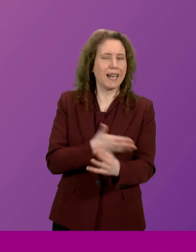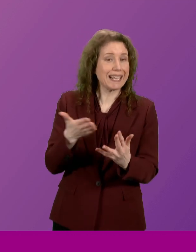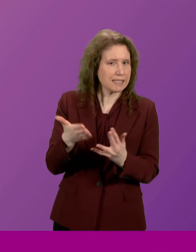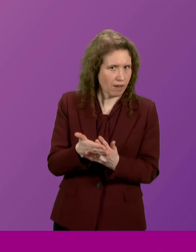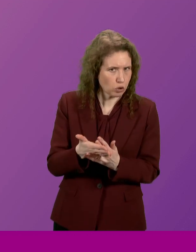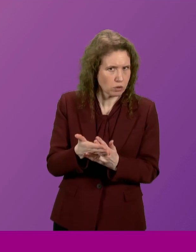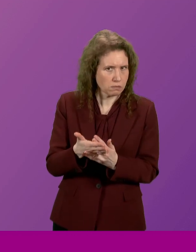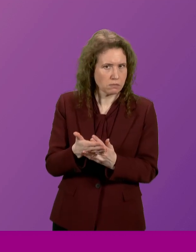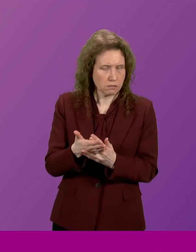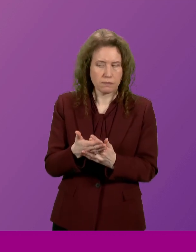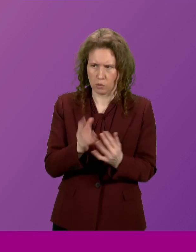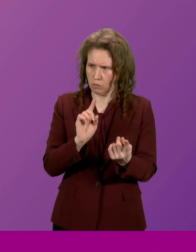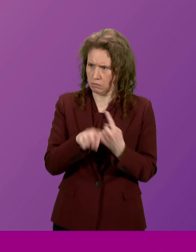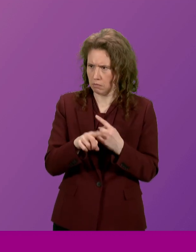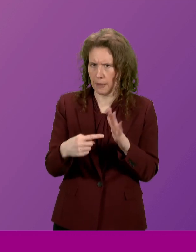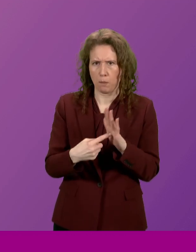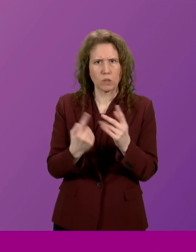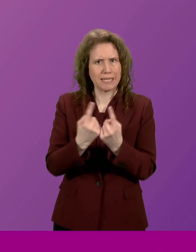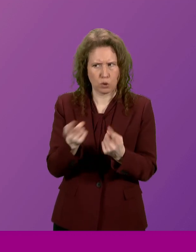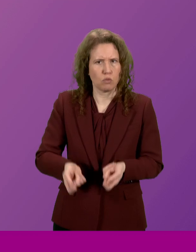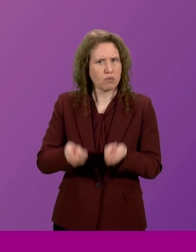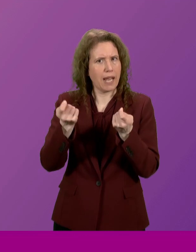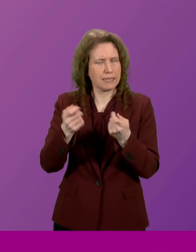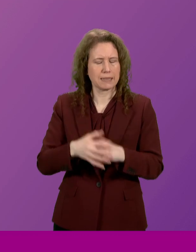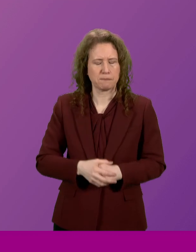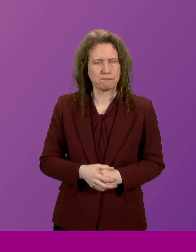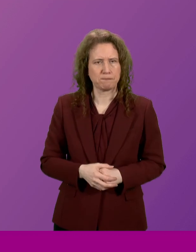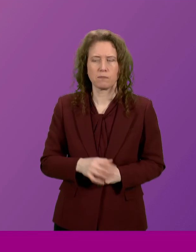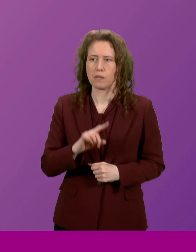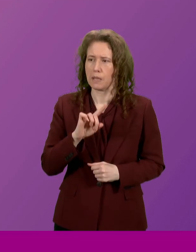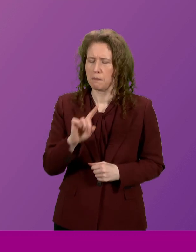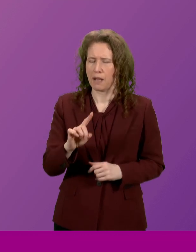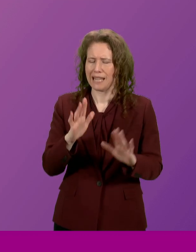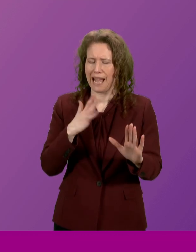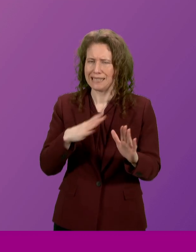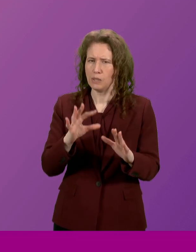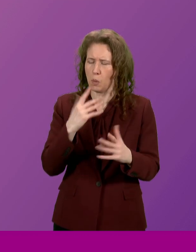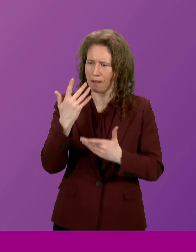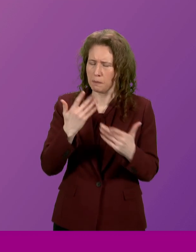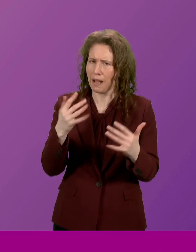address the important issues that Brian Whittle puts to me. I point out to the Parliament that